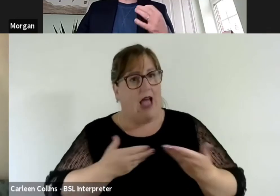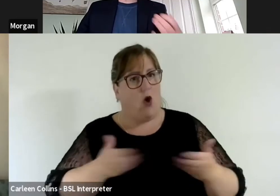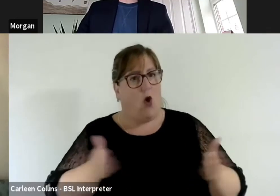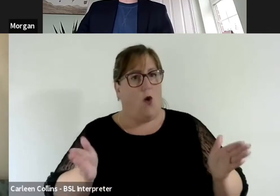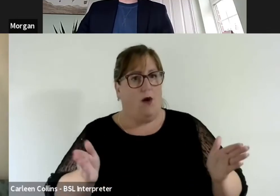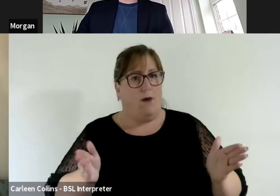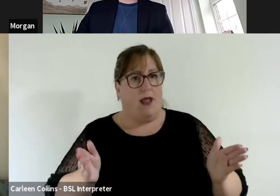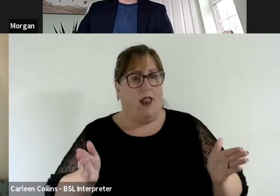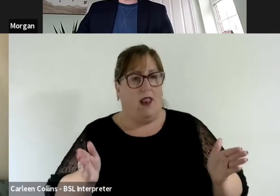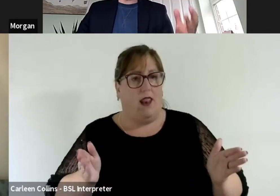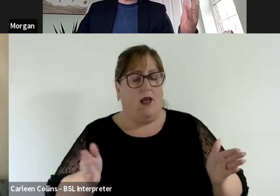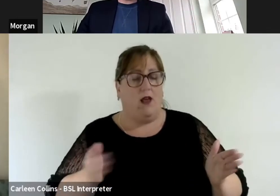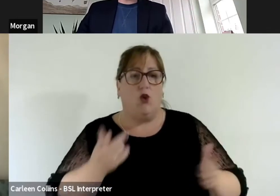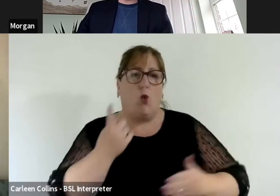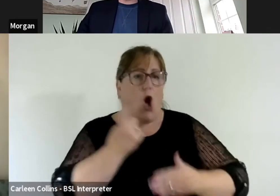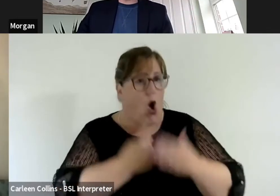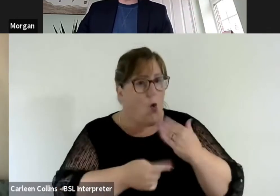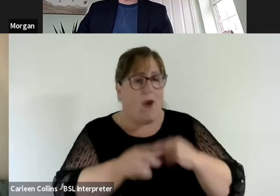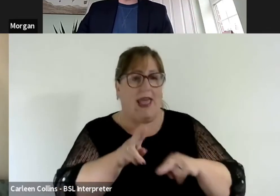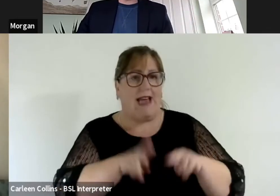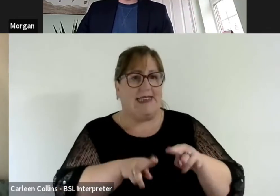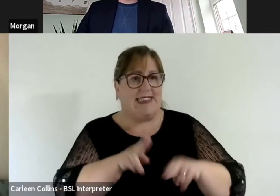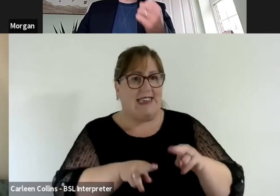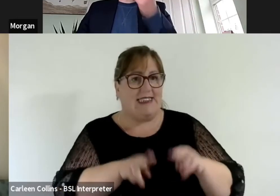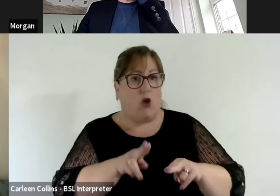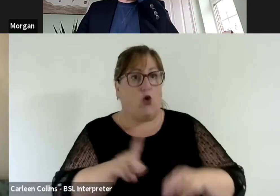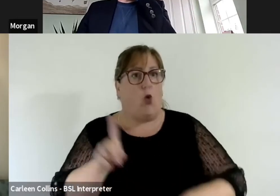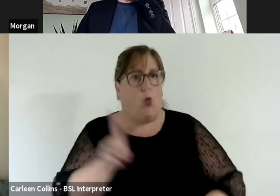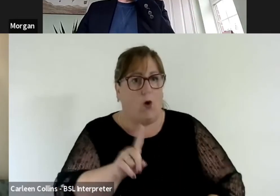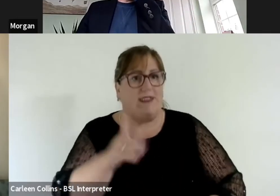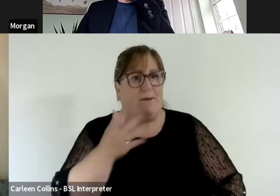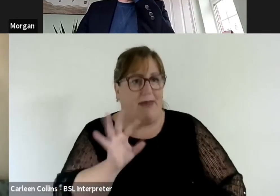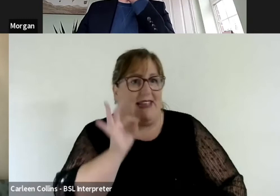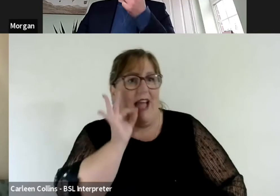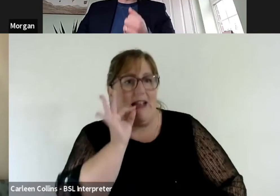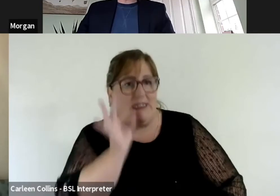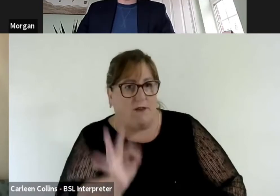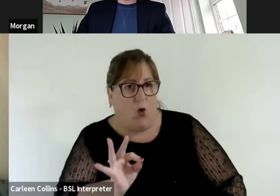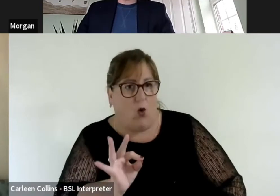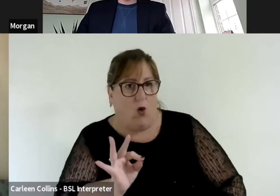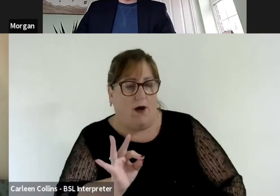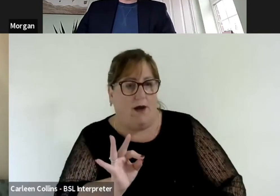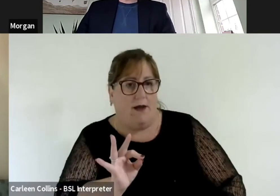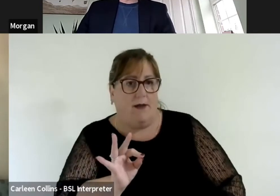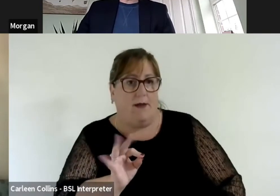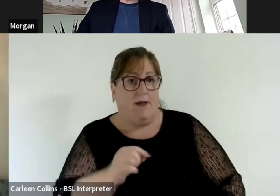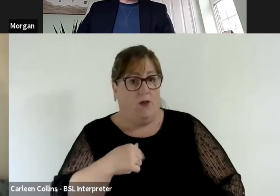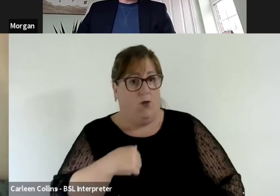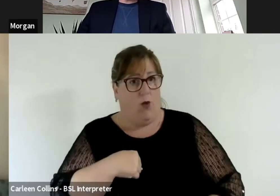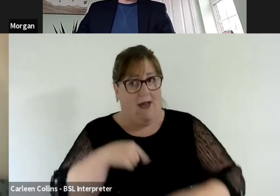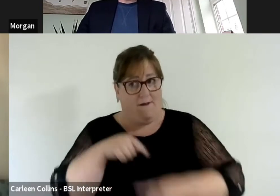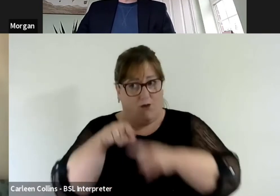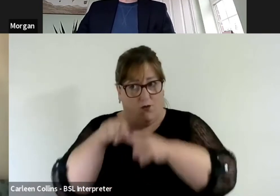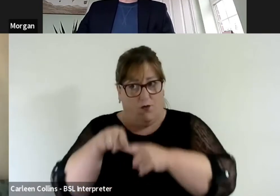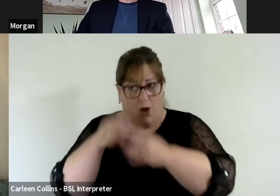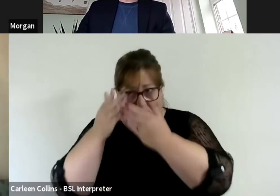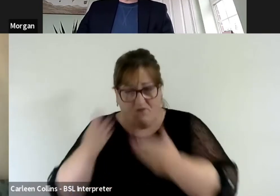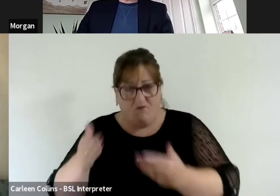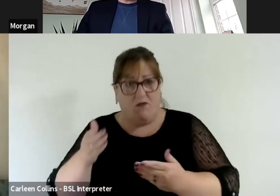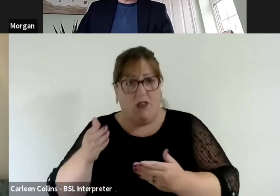The same panel. To ensure that fairness and transparency runs all the way through and you are only assessed on what is